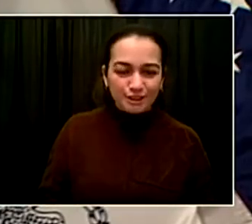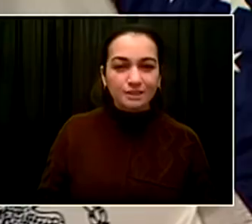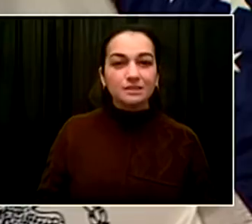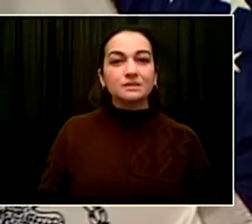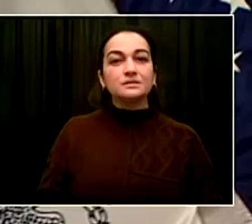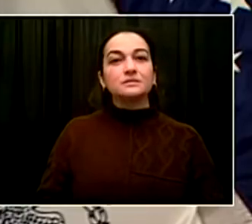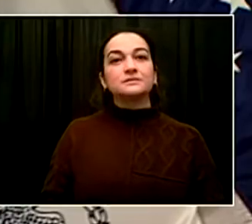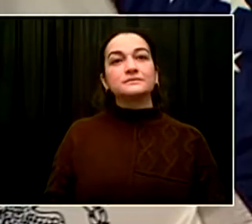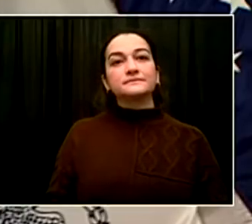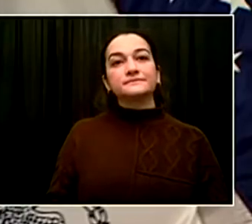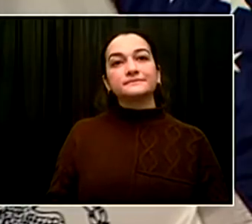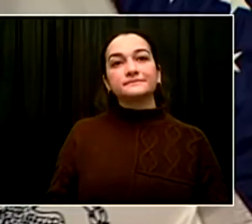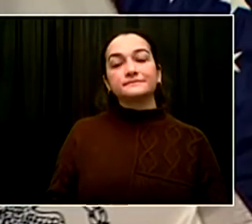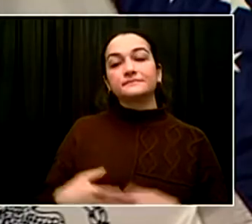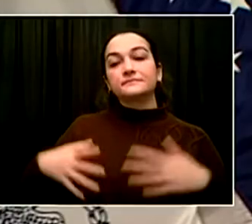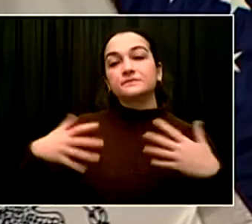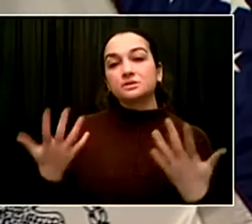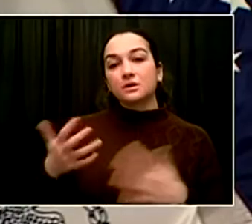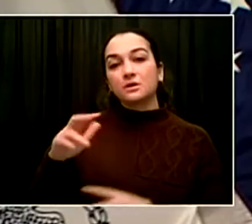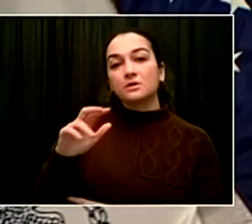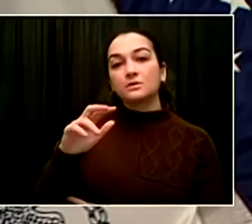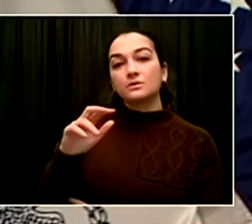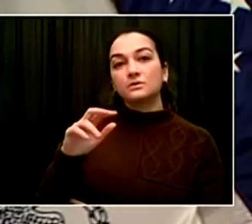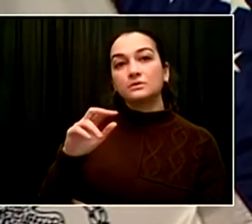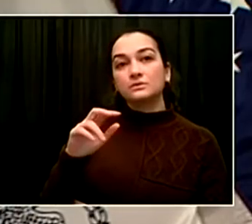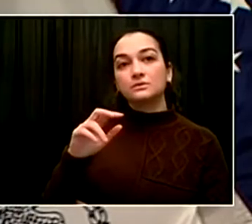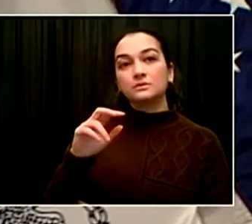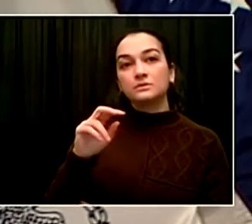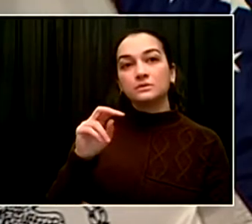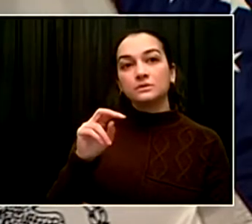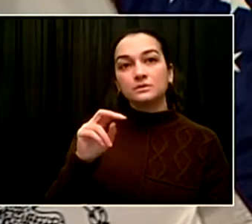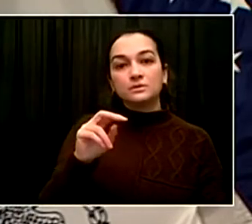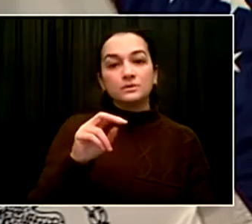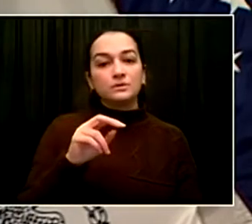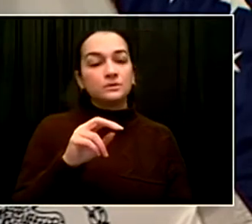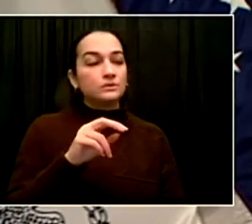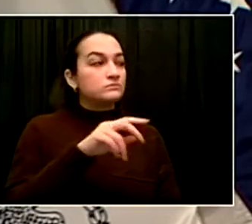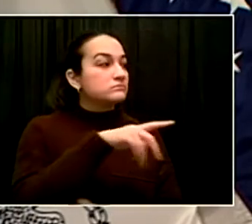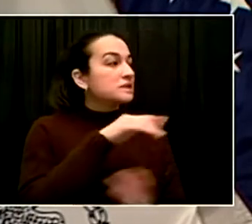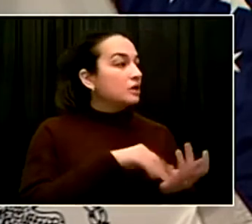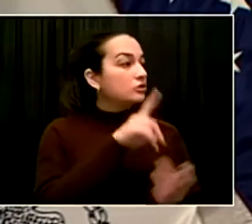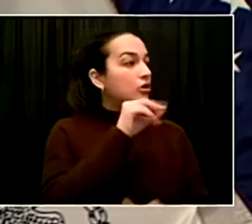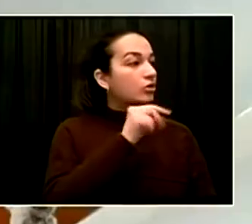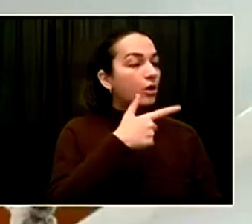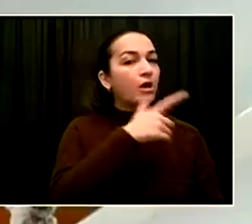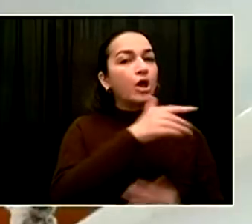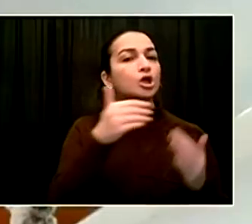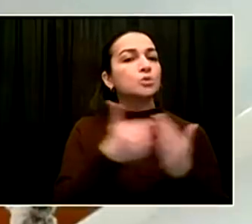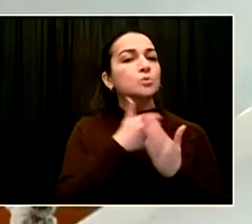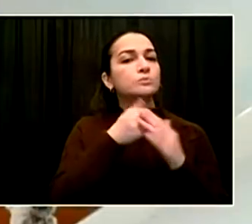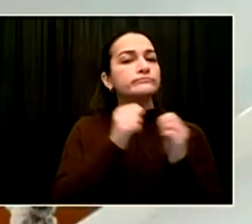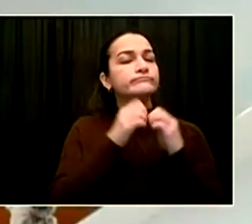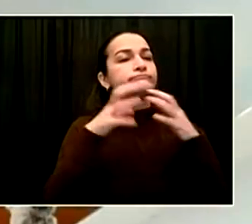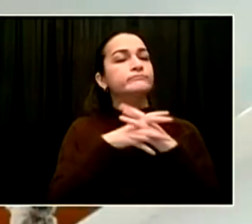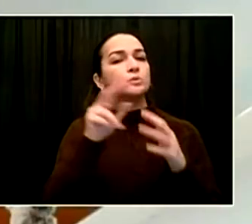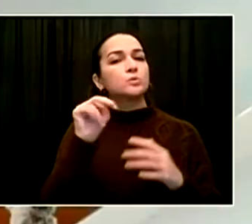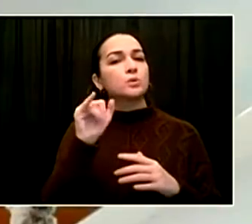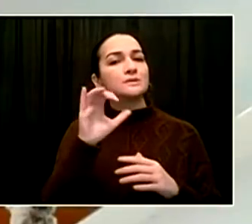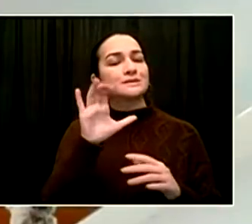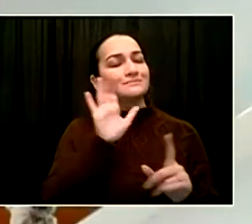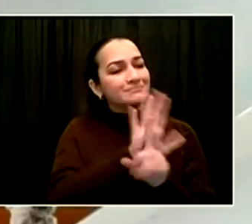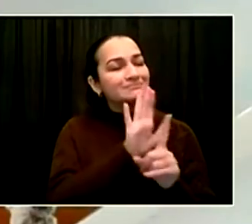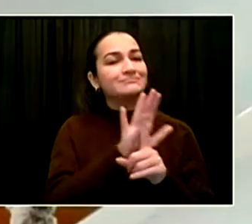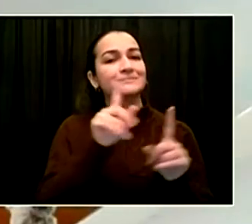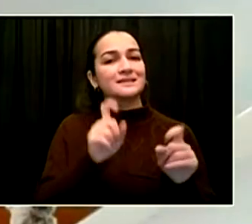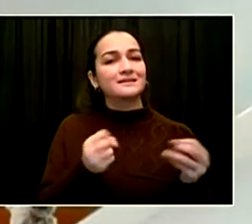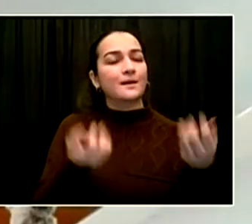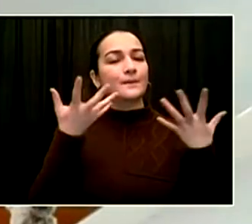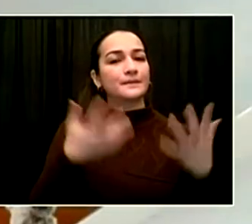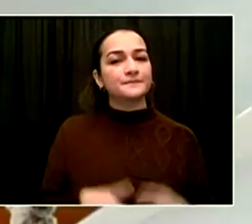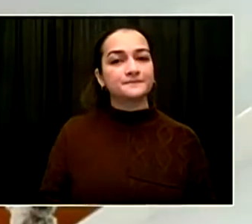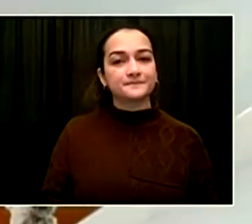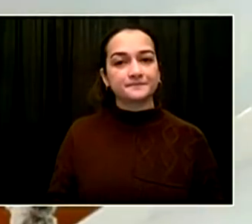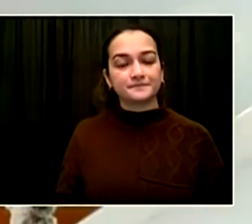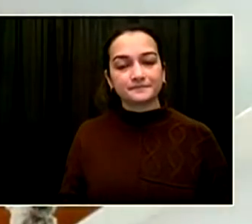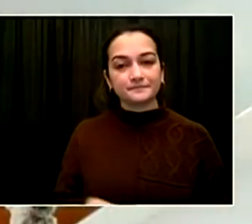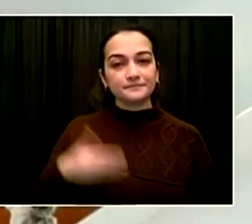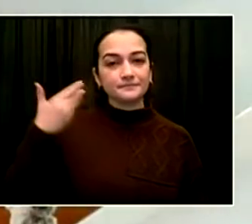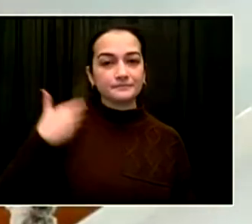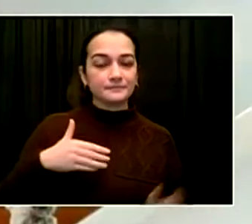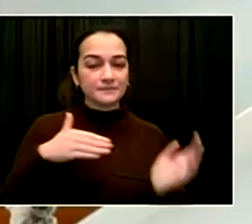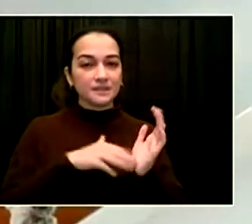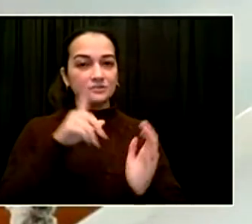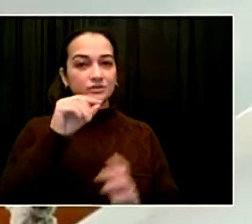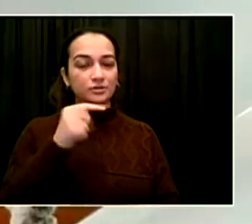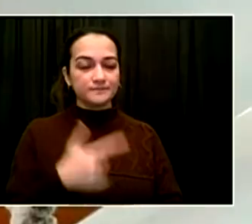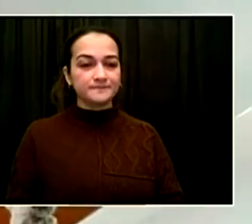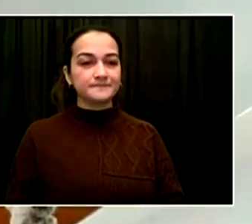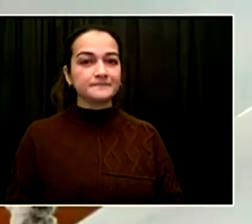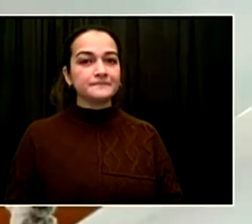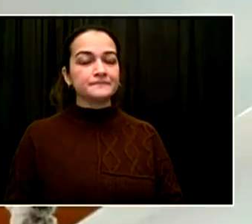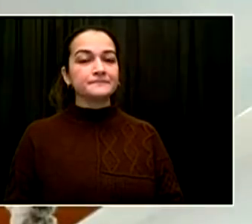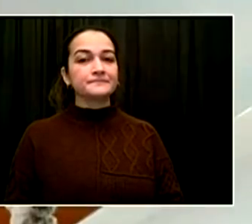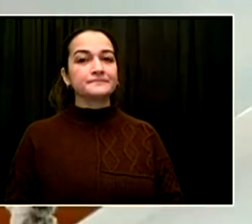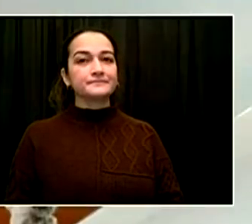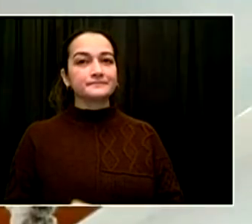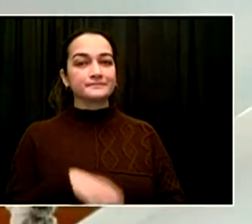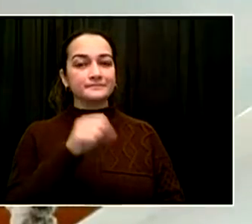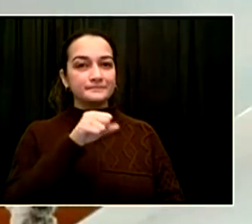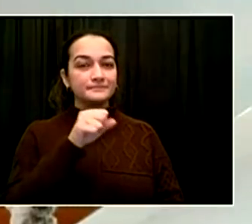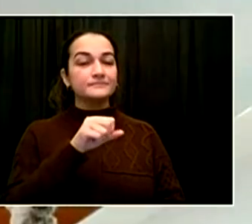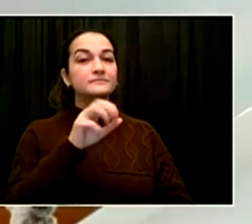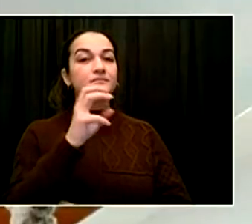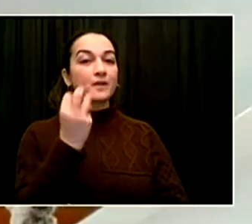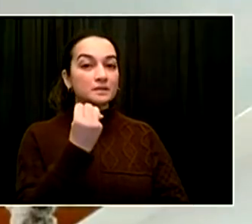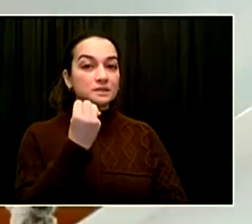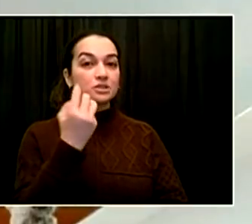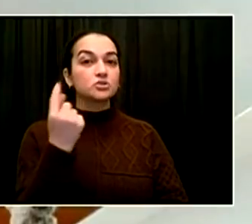HOW MANY NEW CITY SPECIFICALLY